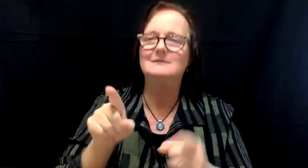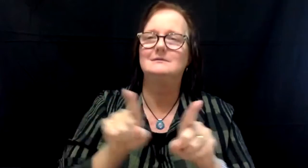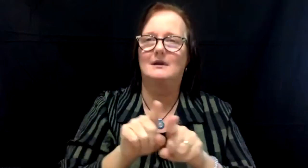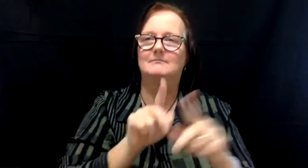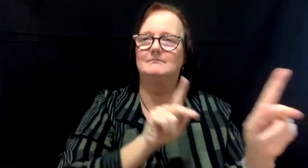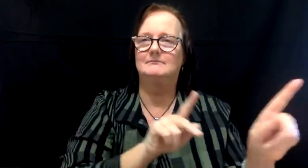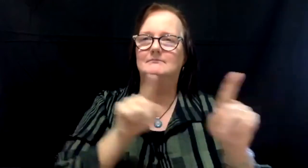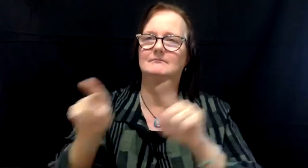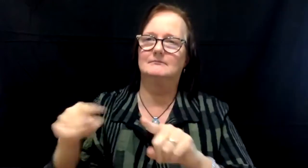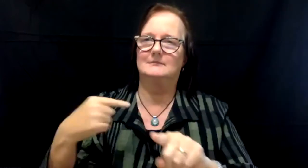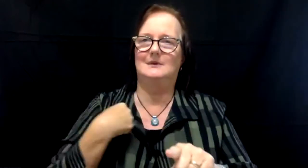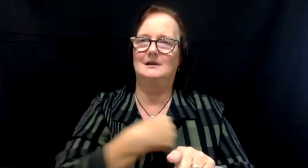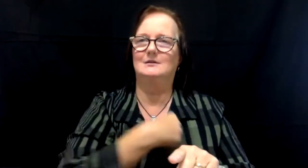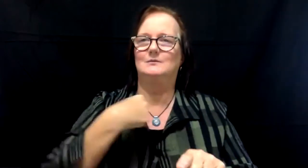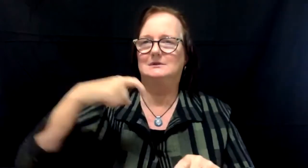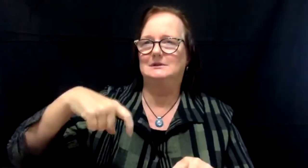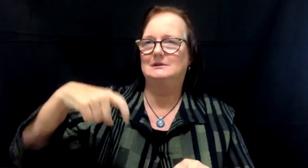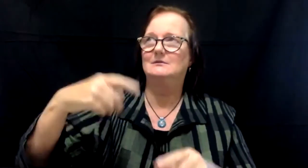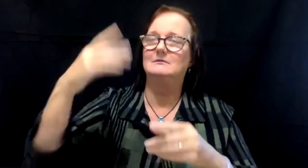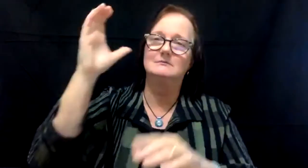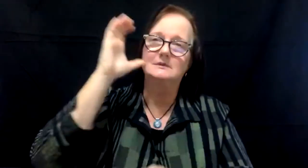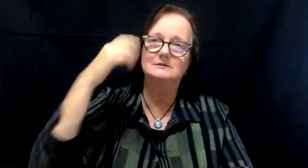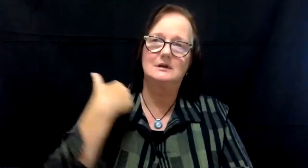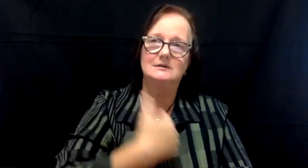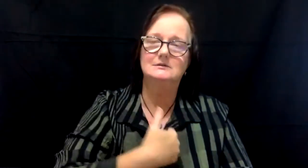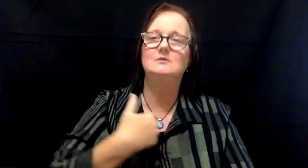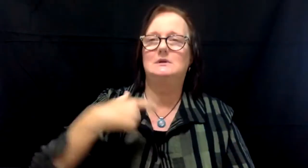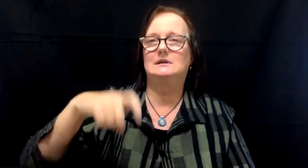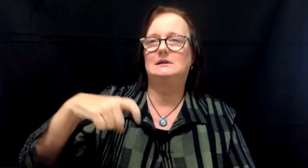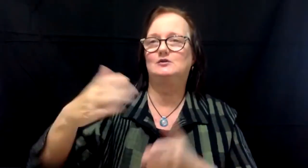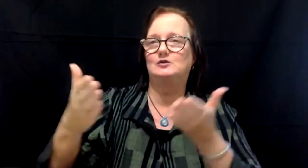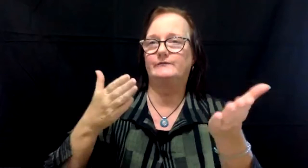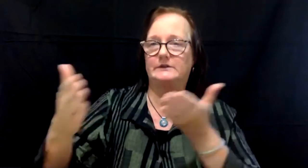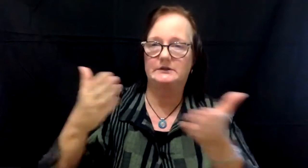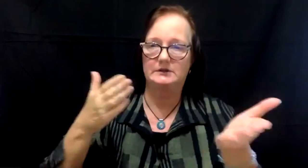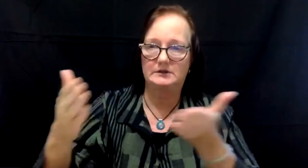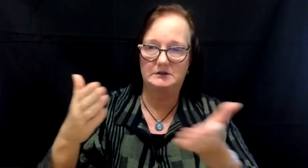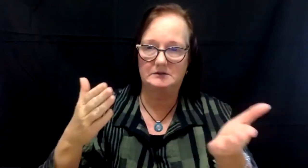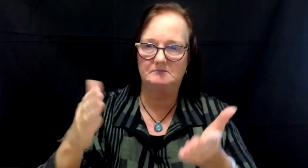The same idea applies to Deaf people and our needs, listen to us about the services we need.